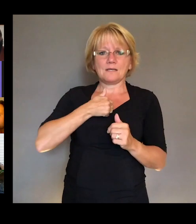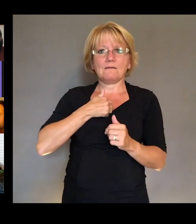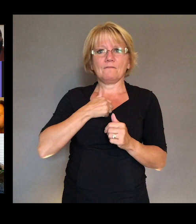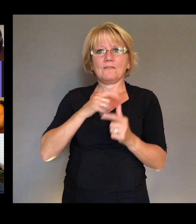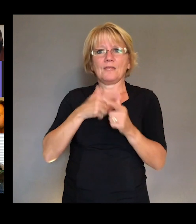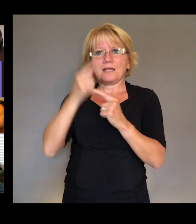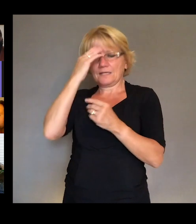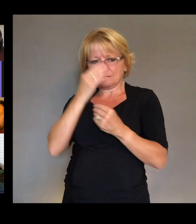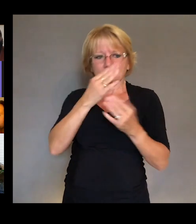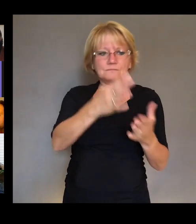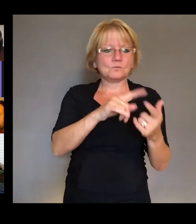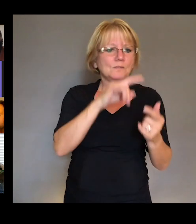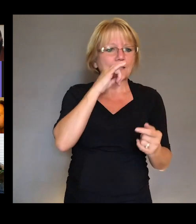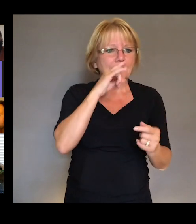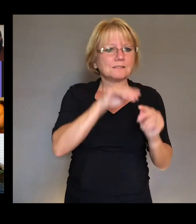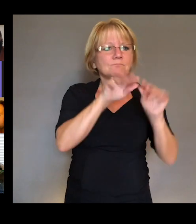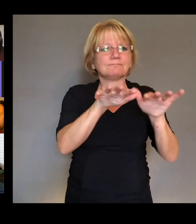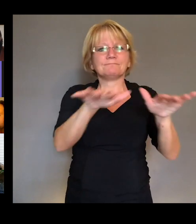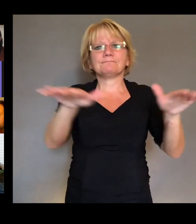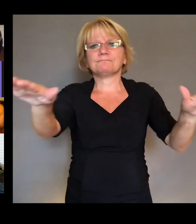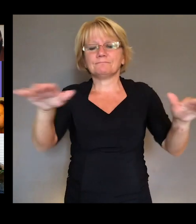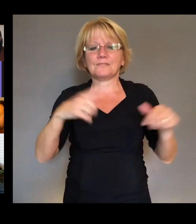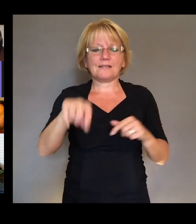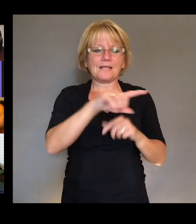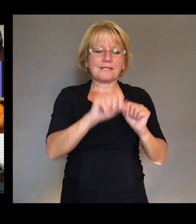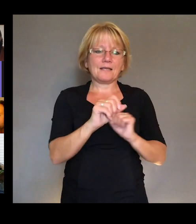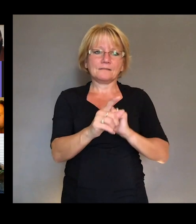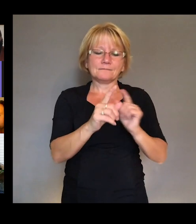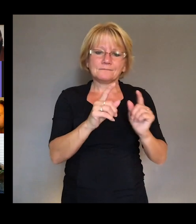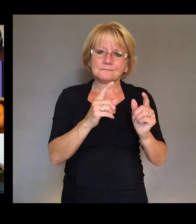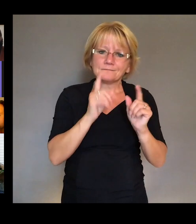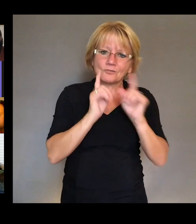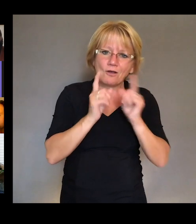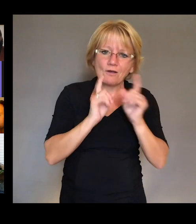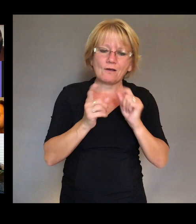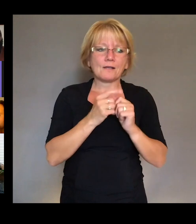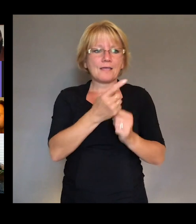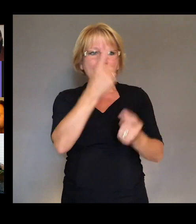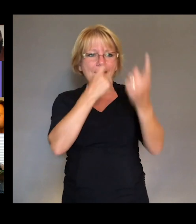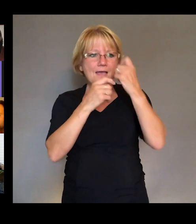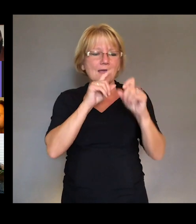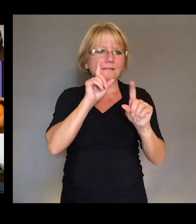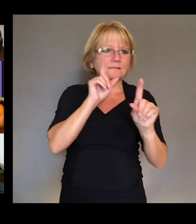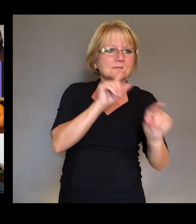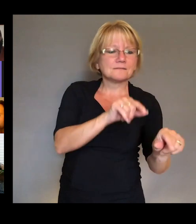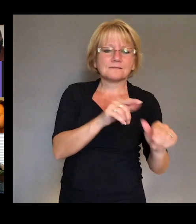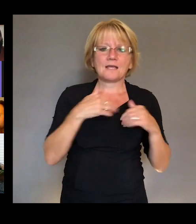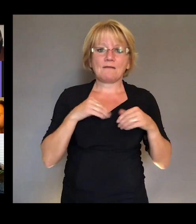so that I can turn this over to the kids and let them have these conversations. Let them ask questions and have that open dialogue,